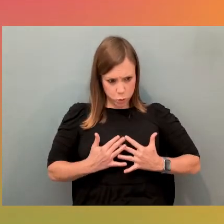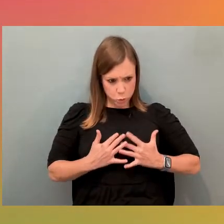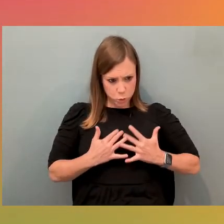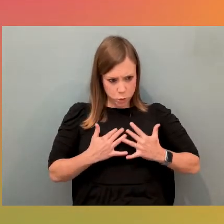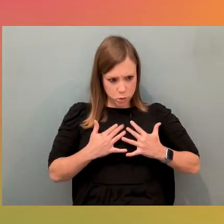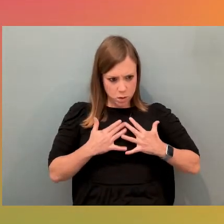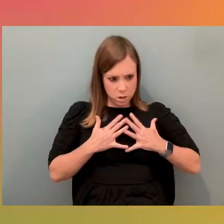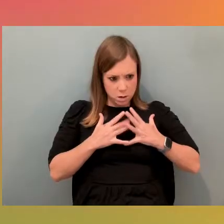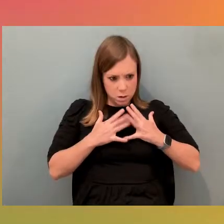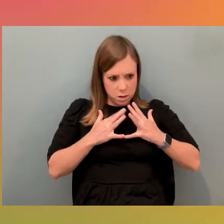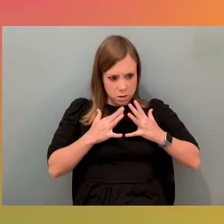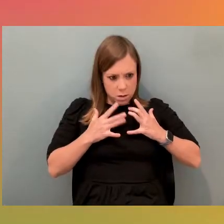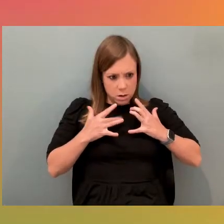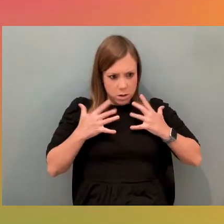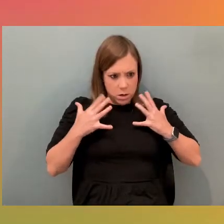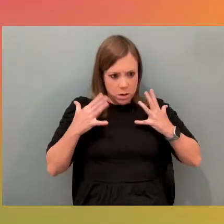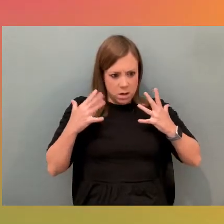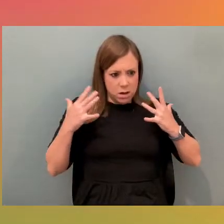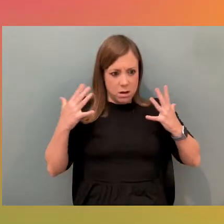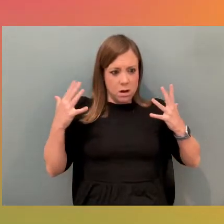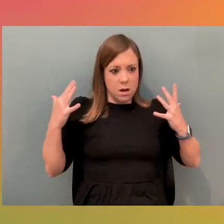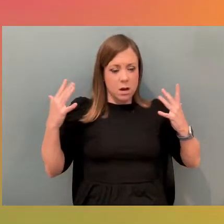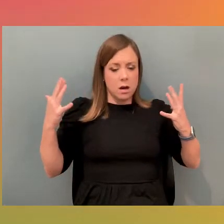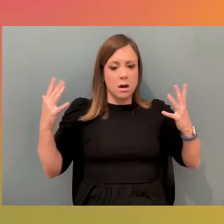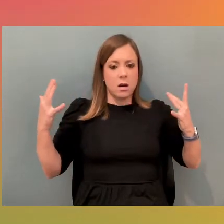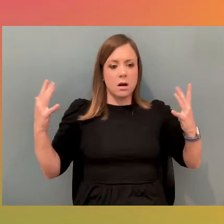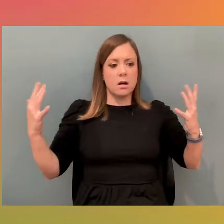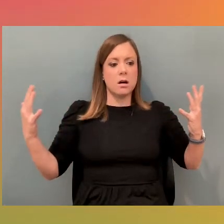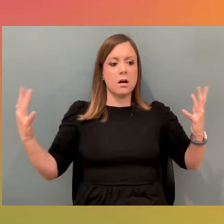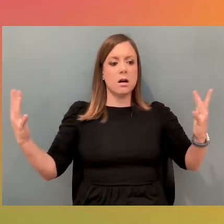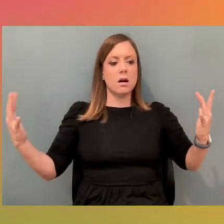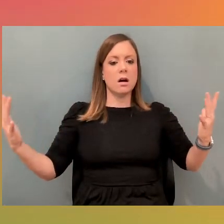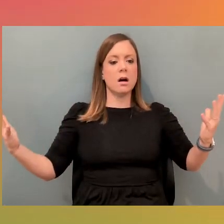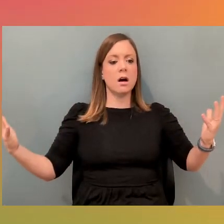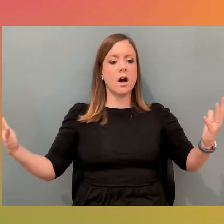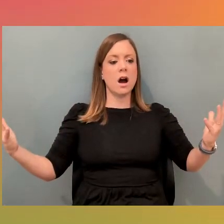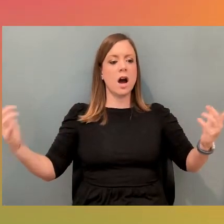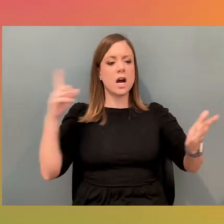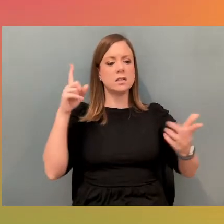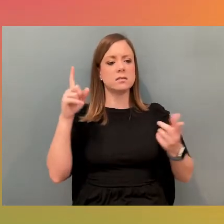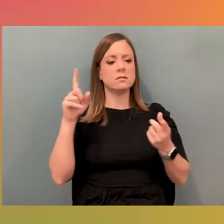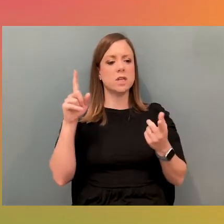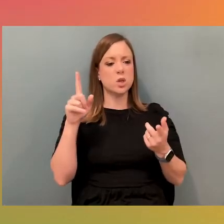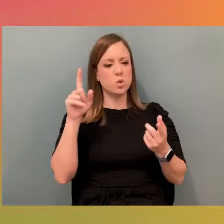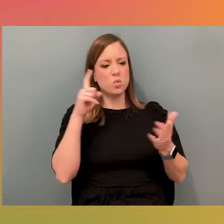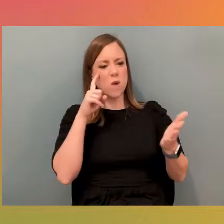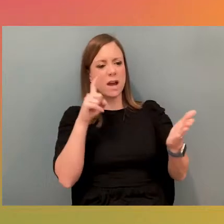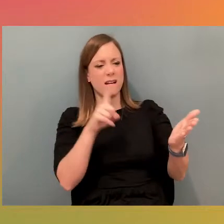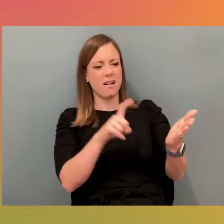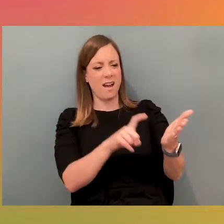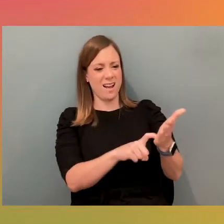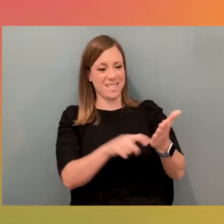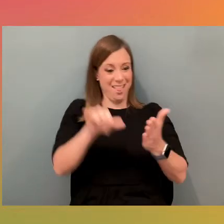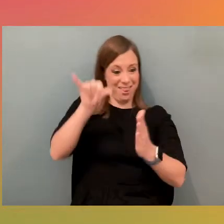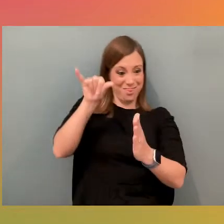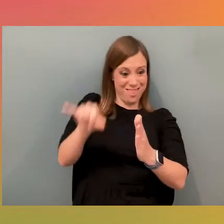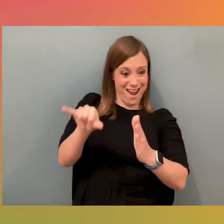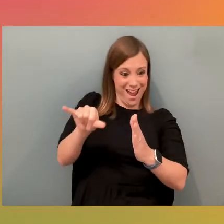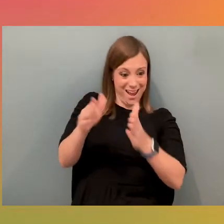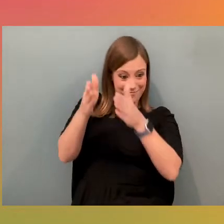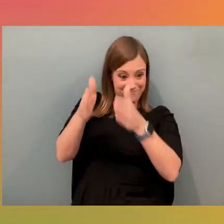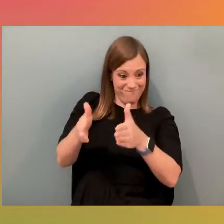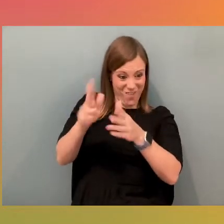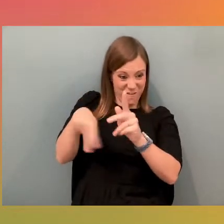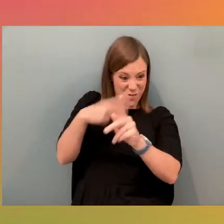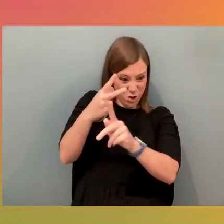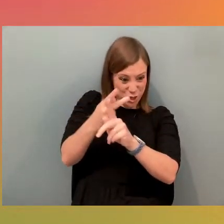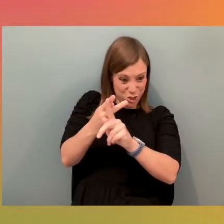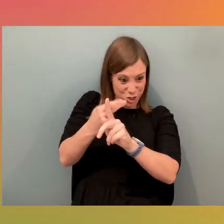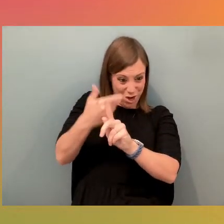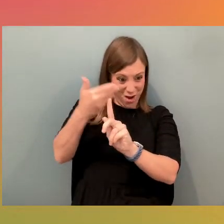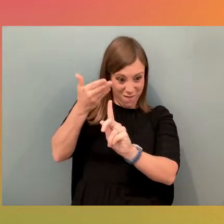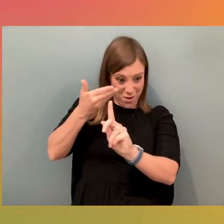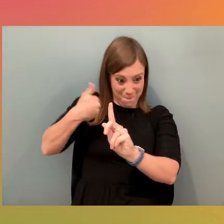YOU LET IT GROW ON THE INSIDE?